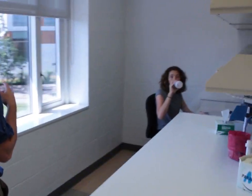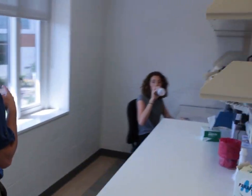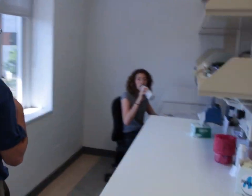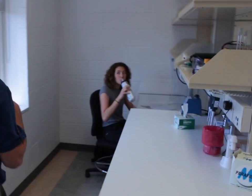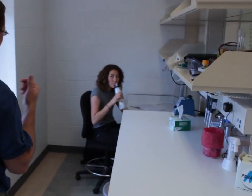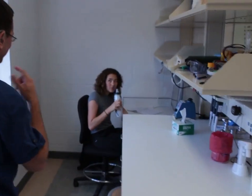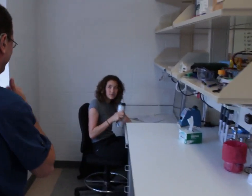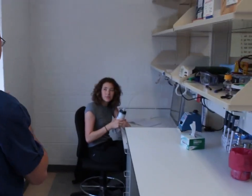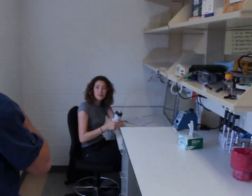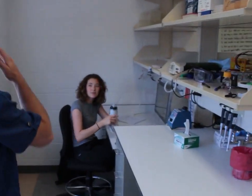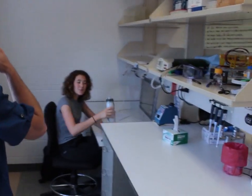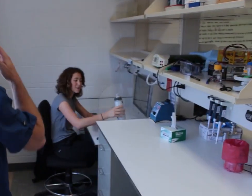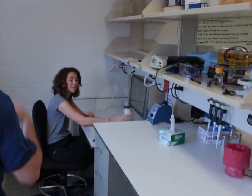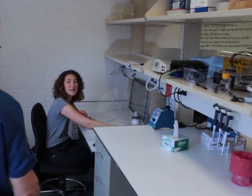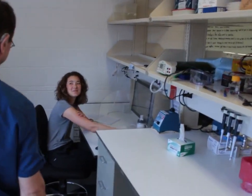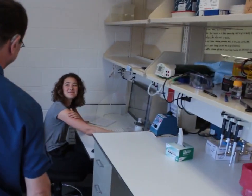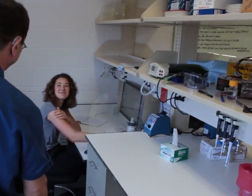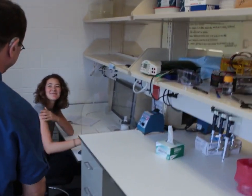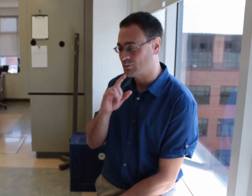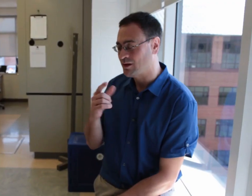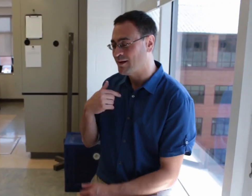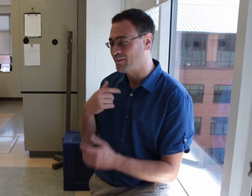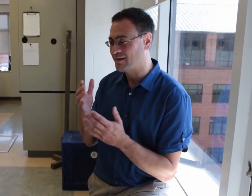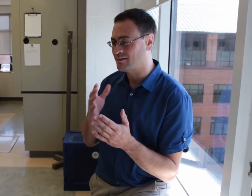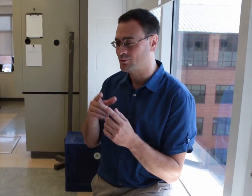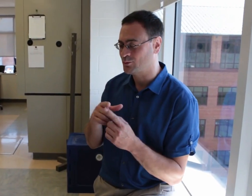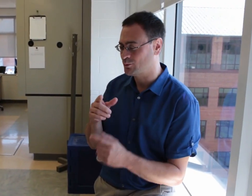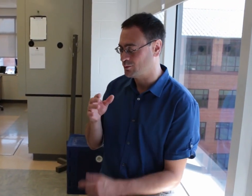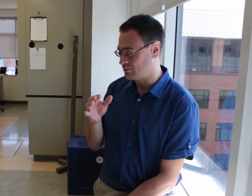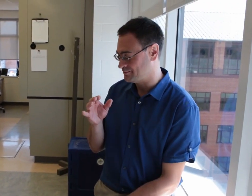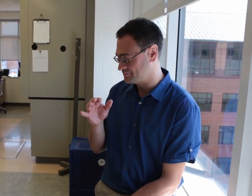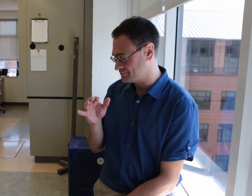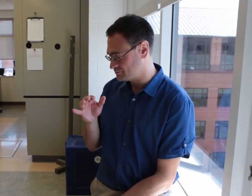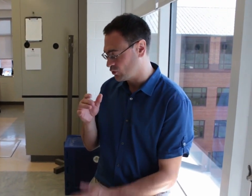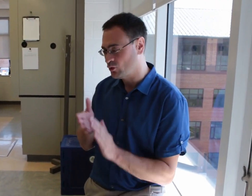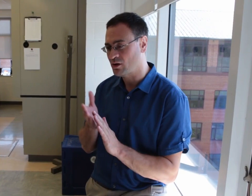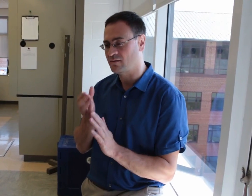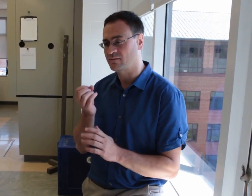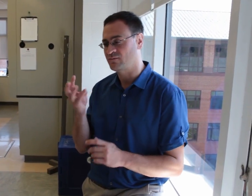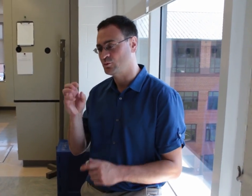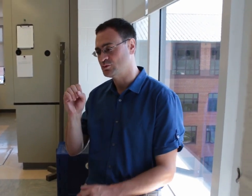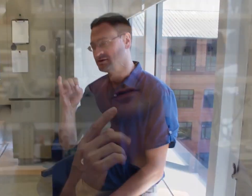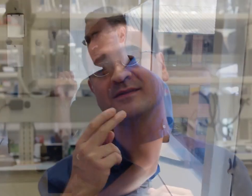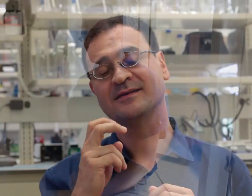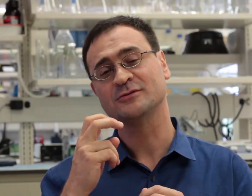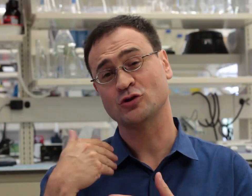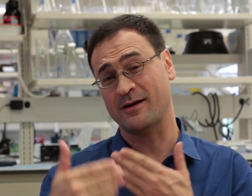the world's leading university for the deaf and hard of hearing. We talked to him and his students about their research, as well as about being a scientist with a disability.